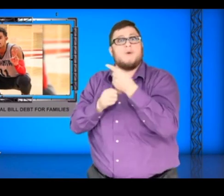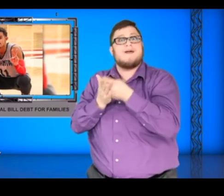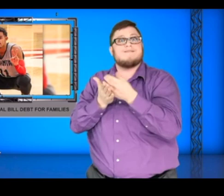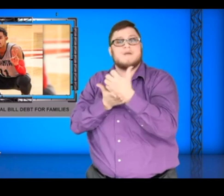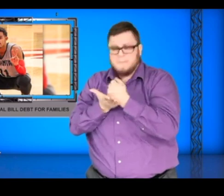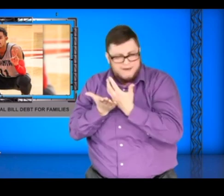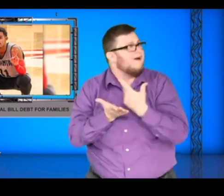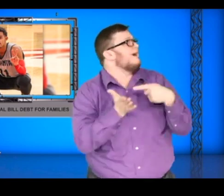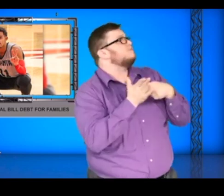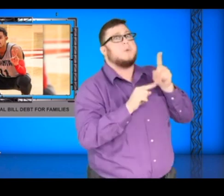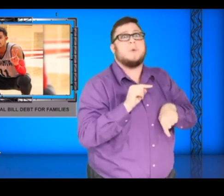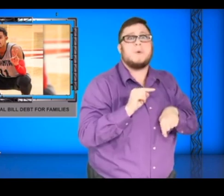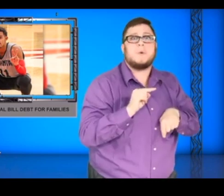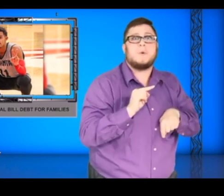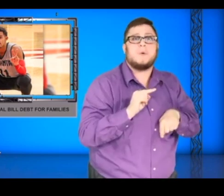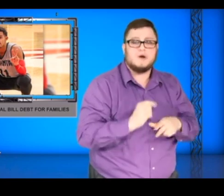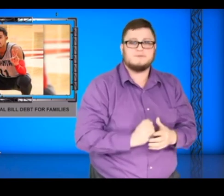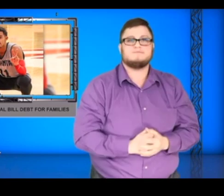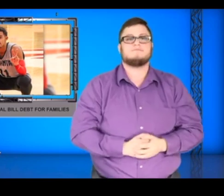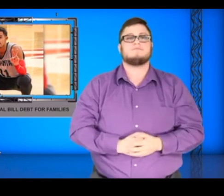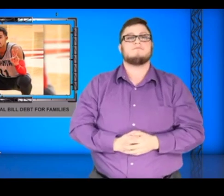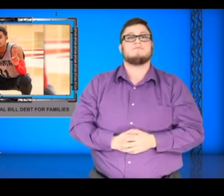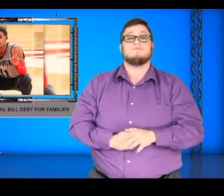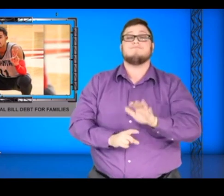or have debts that are 5% or more of gross annual income.